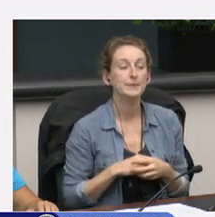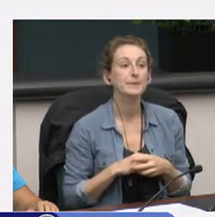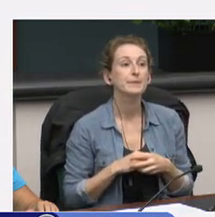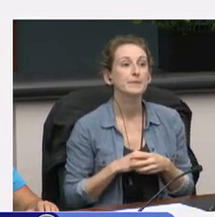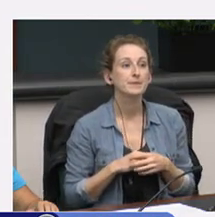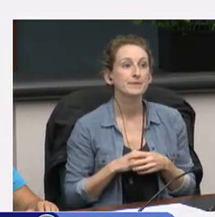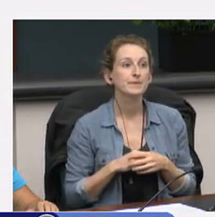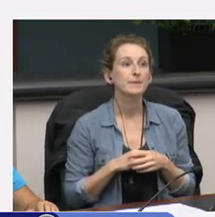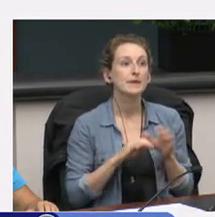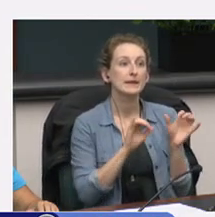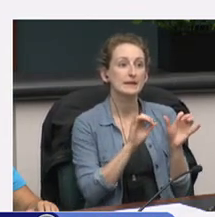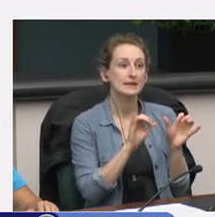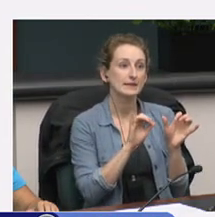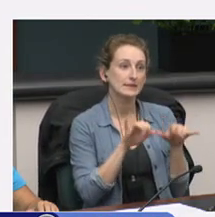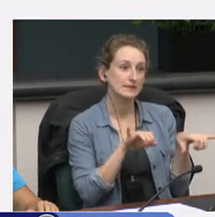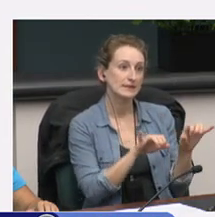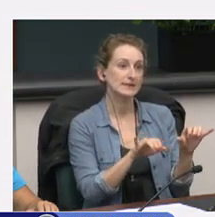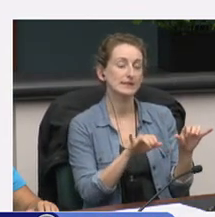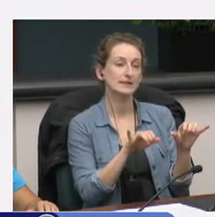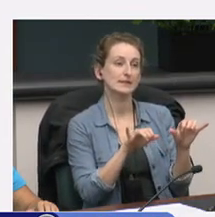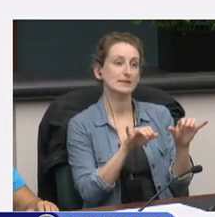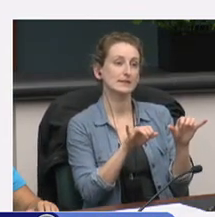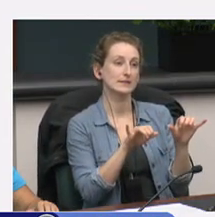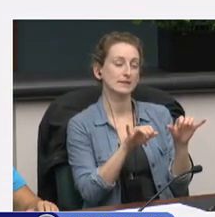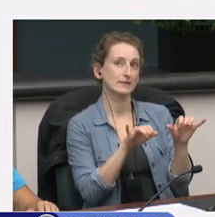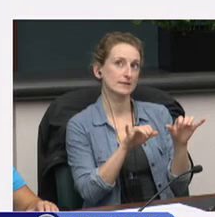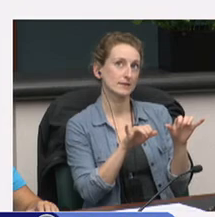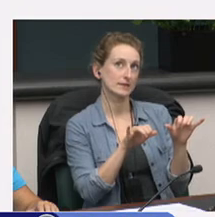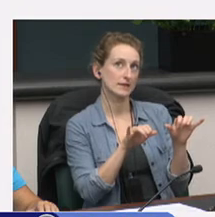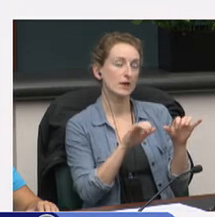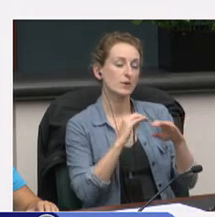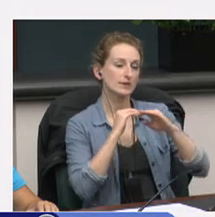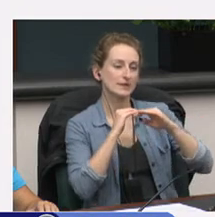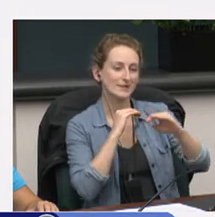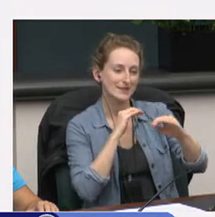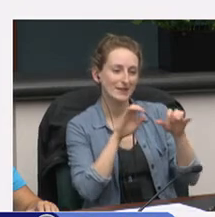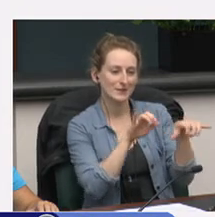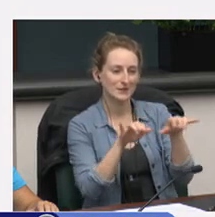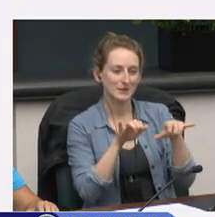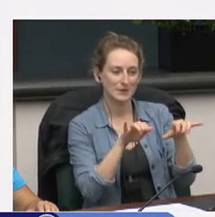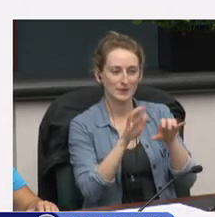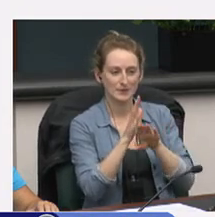incentives it's important to note that you can't double dip if you do both the